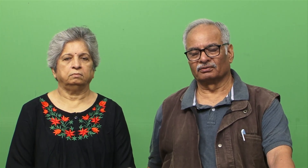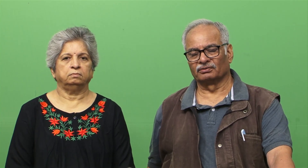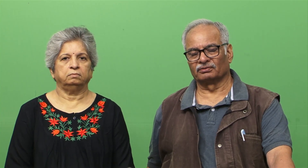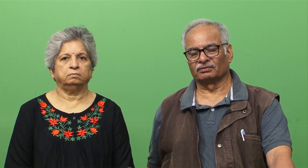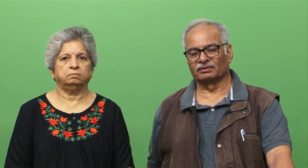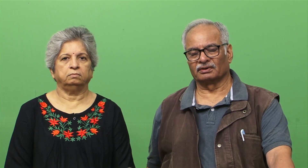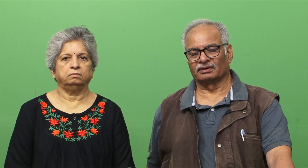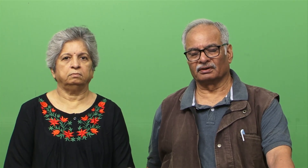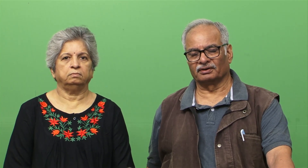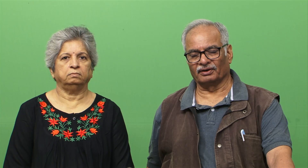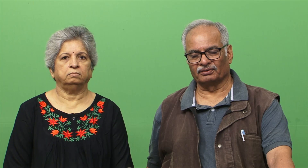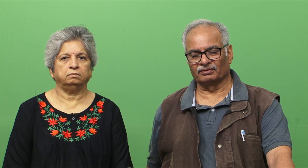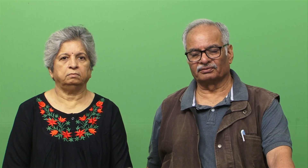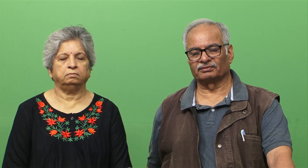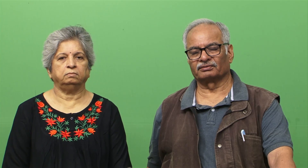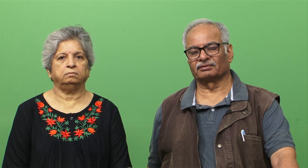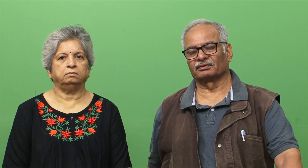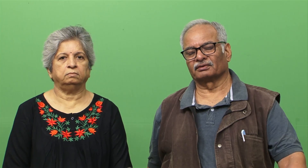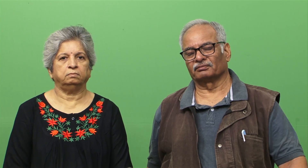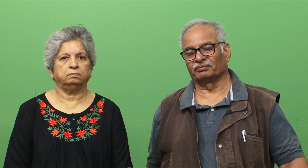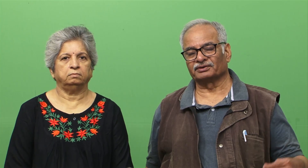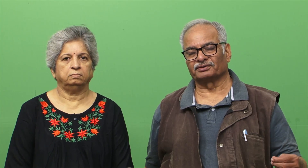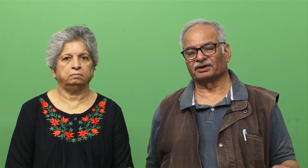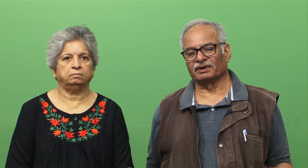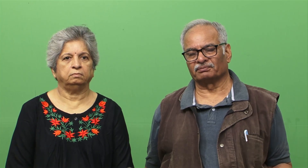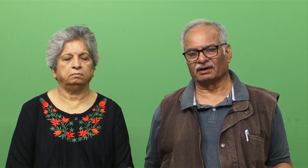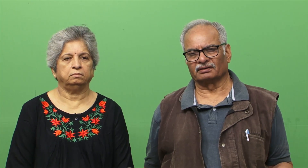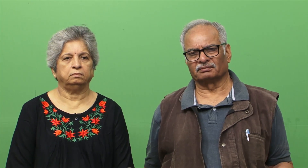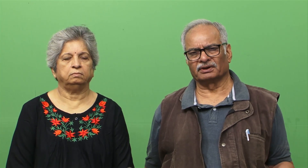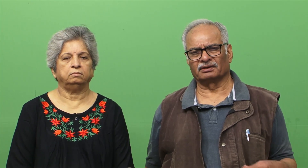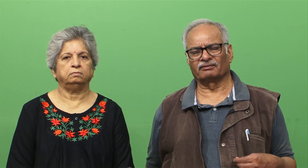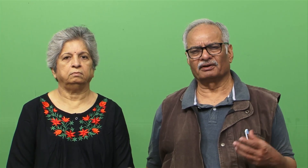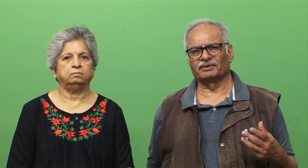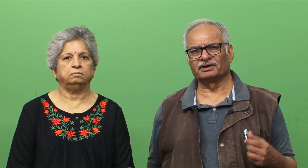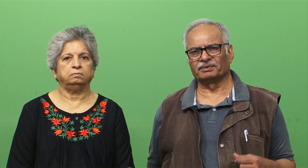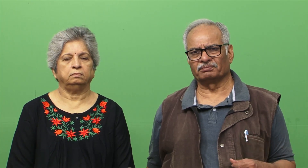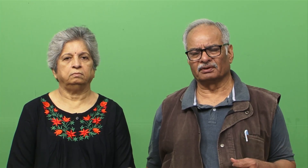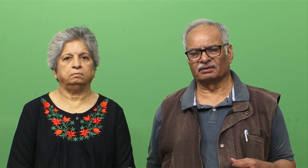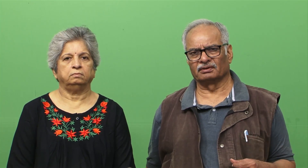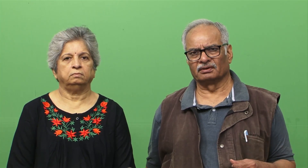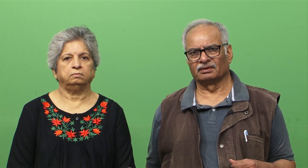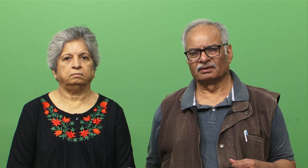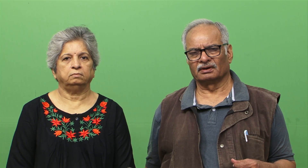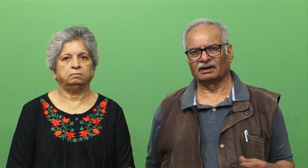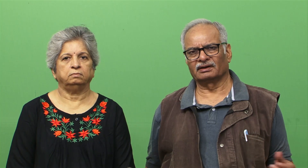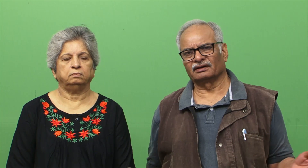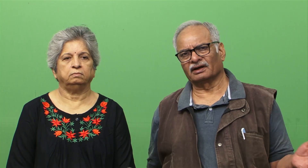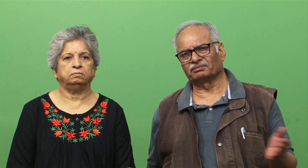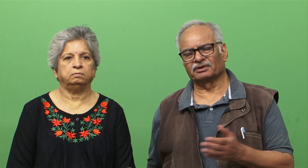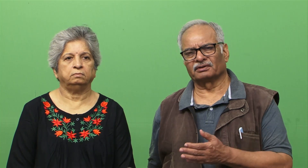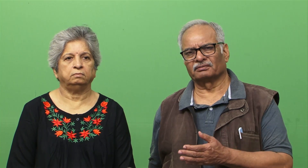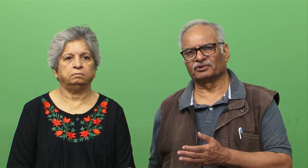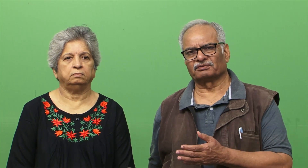who diagnose makes a treatment plan but they're very busy people and then thereafter most of the